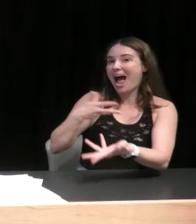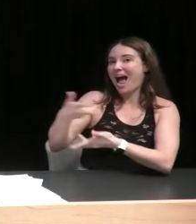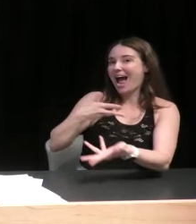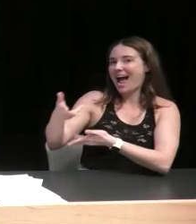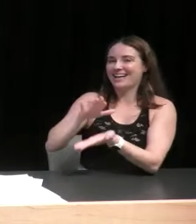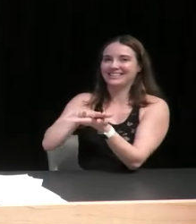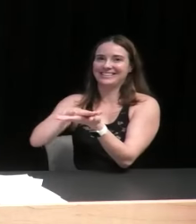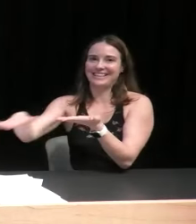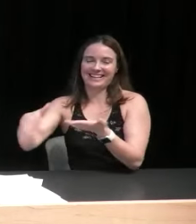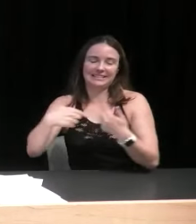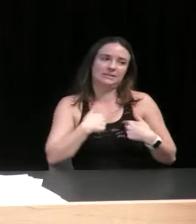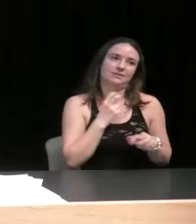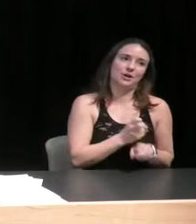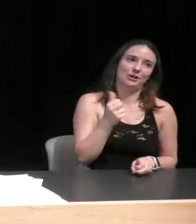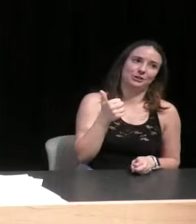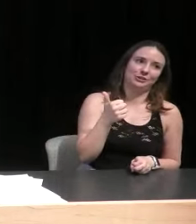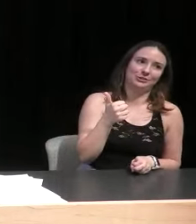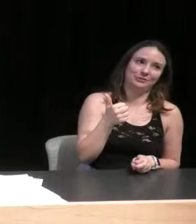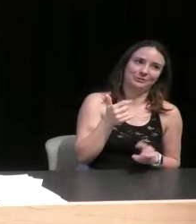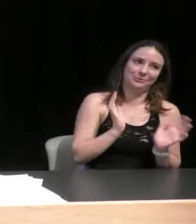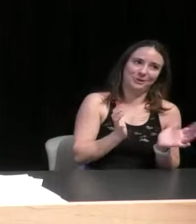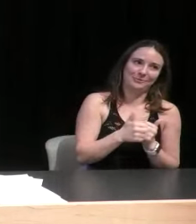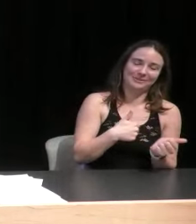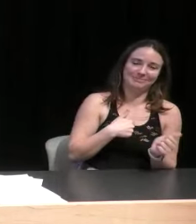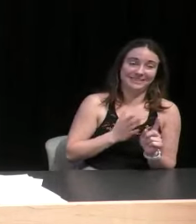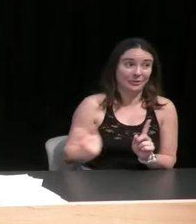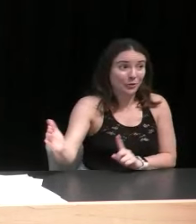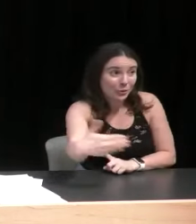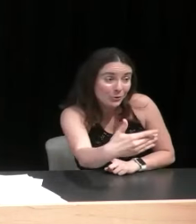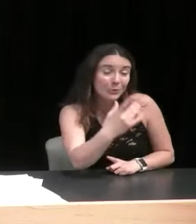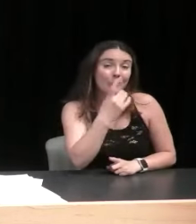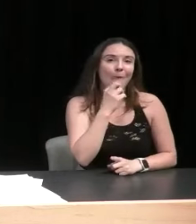with the interpreters and make those connections with interpreters because they share a similar